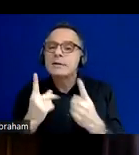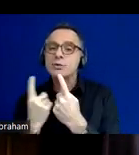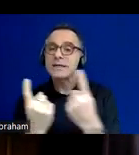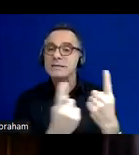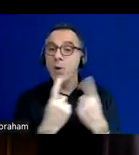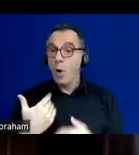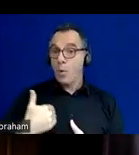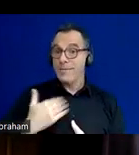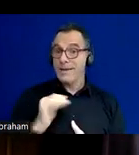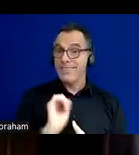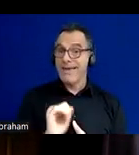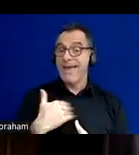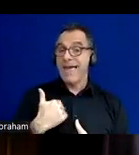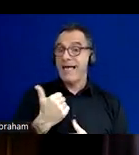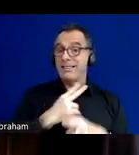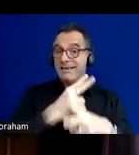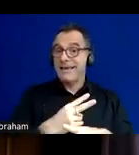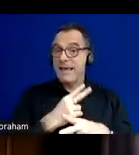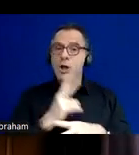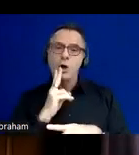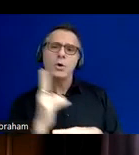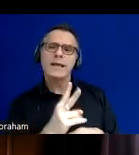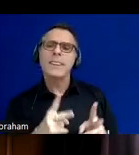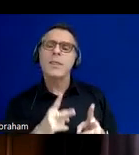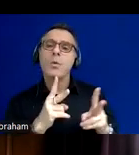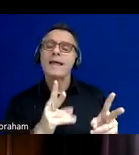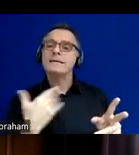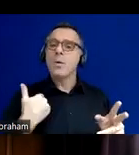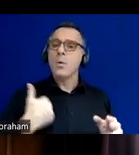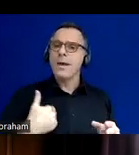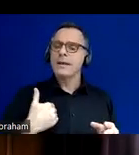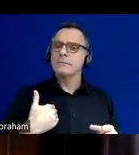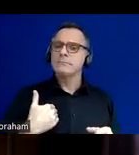health care, and looking at the ways in which women are often not considered when it comes to